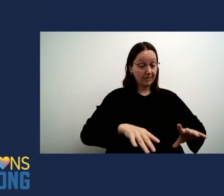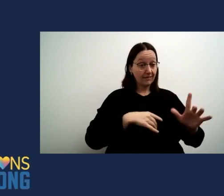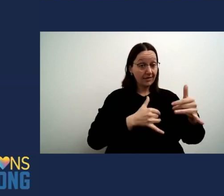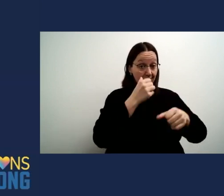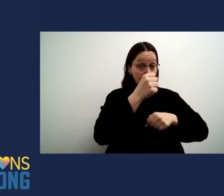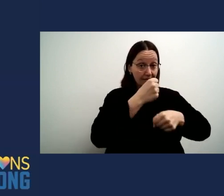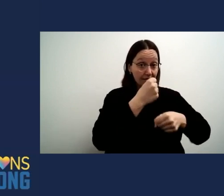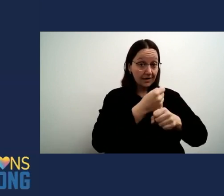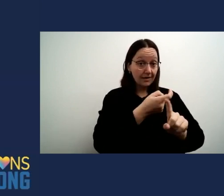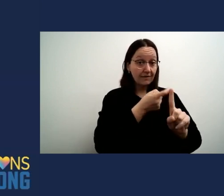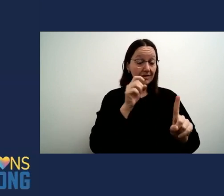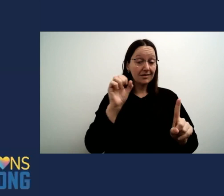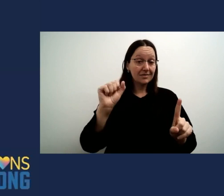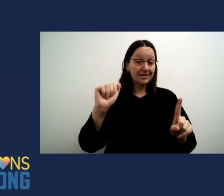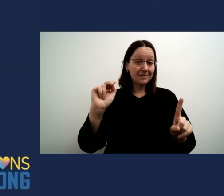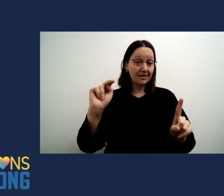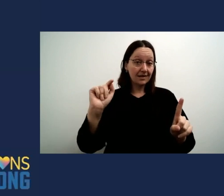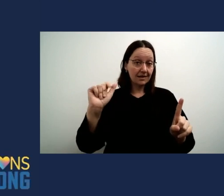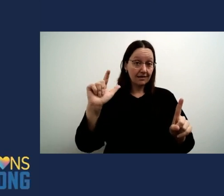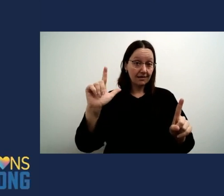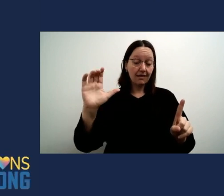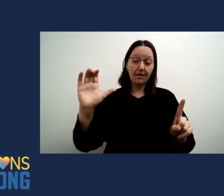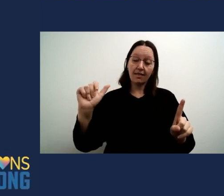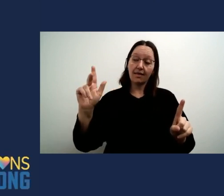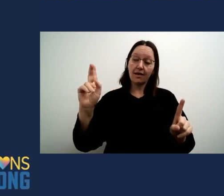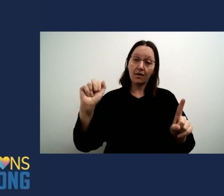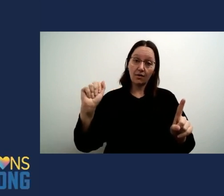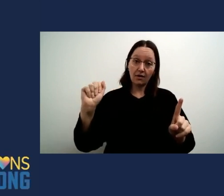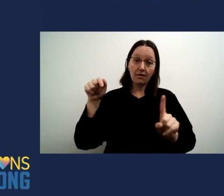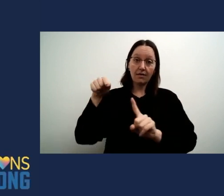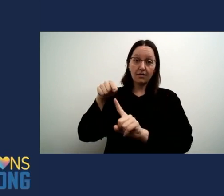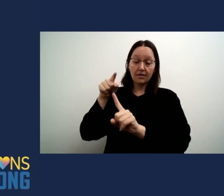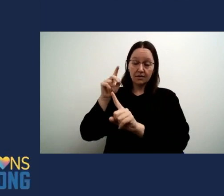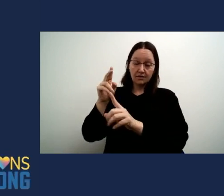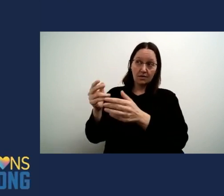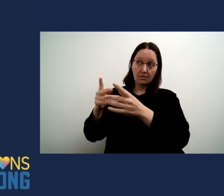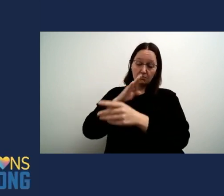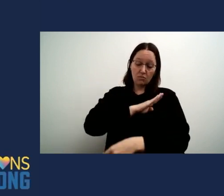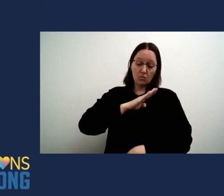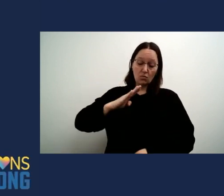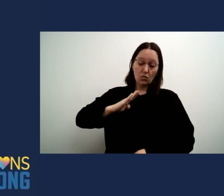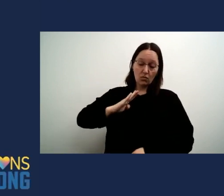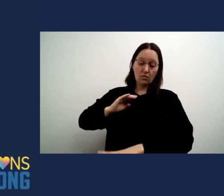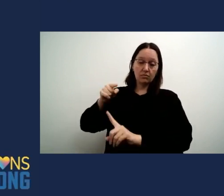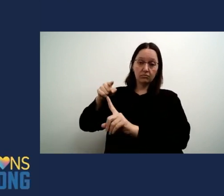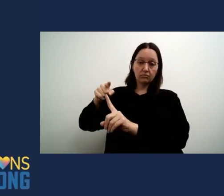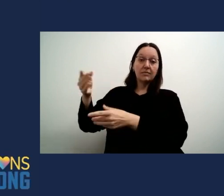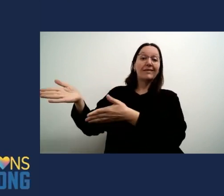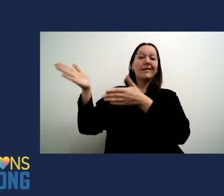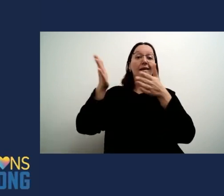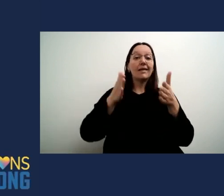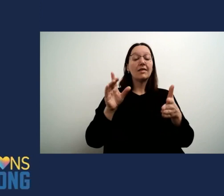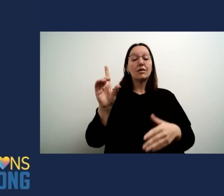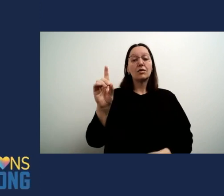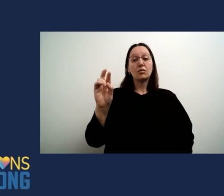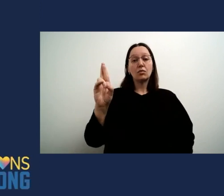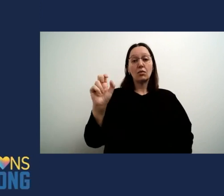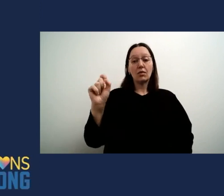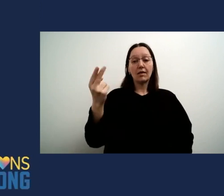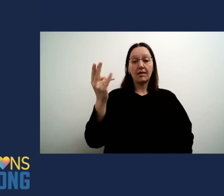by saying a sincere thank you to the vice chancellor, Dr. Petit, and to the university team. And for her leadership in the